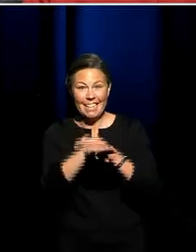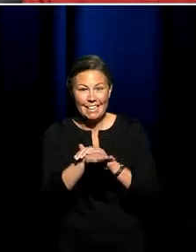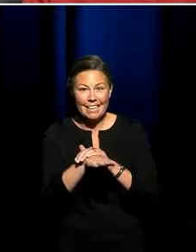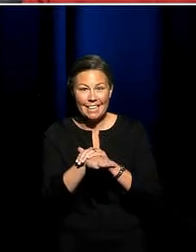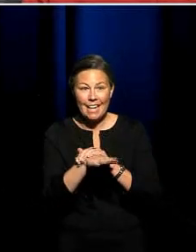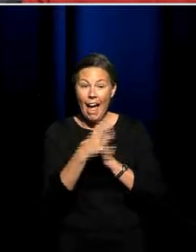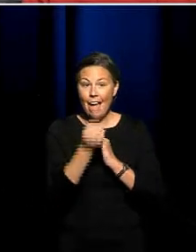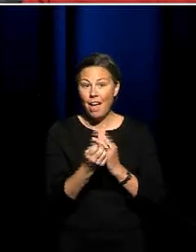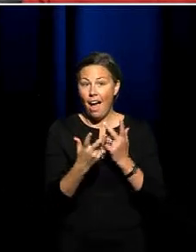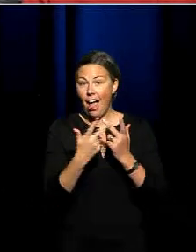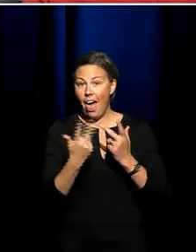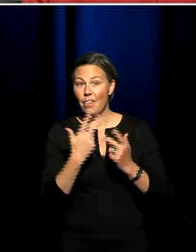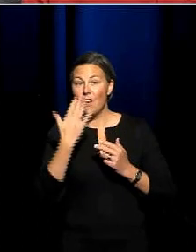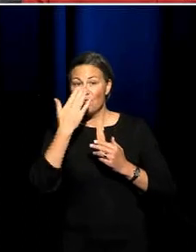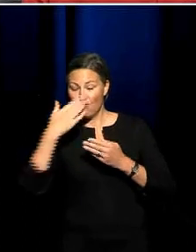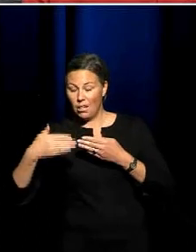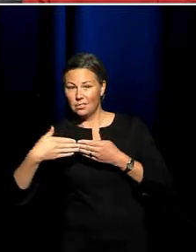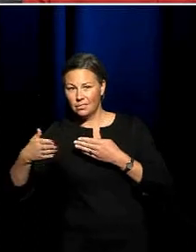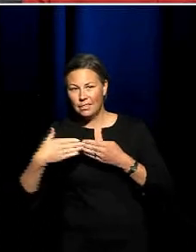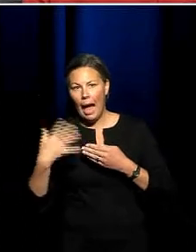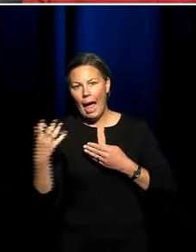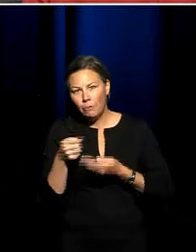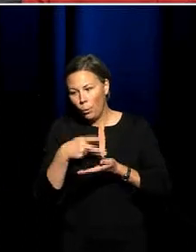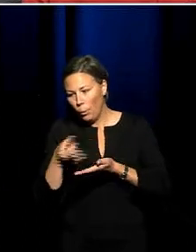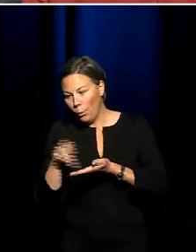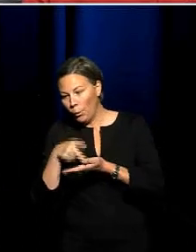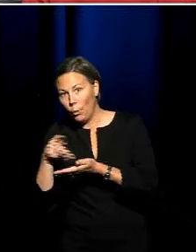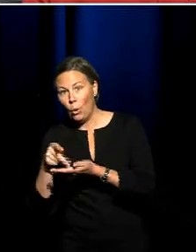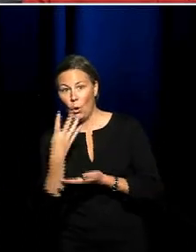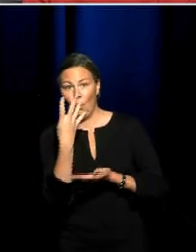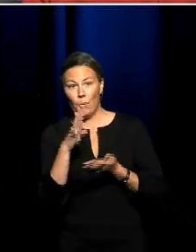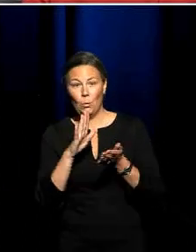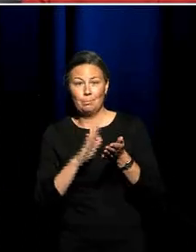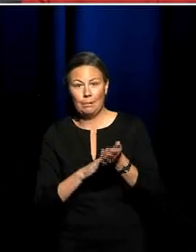alternative entry to the centre 40 metres away, but that meant travelling